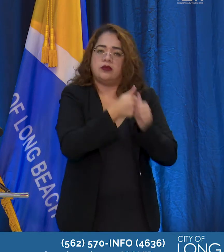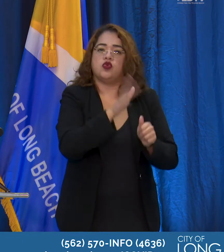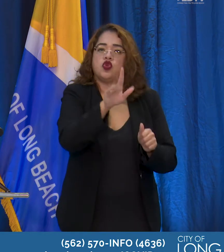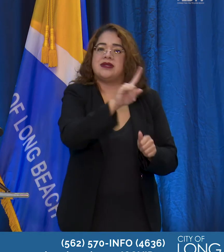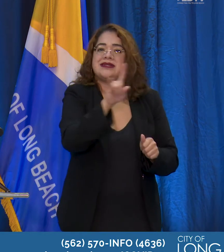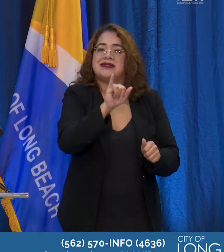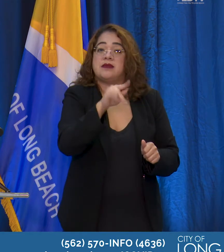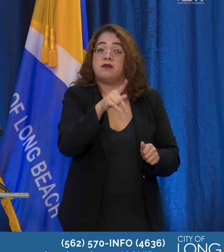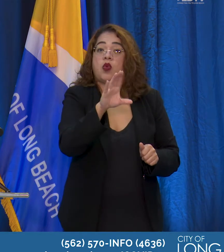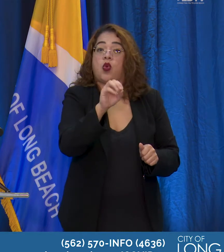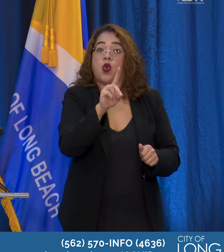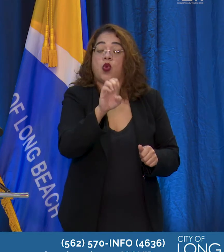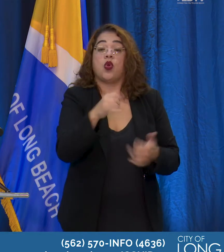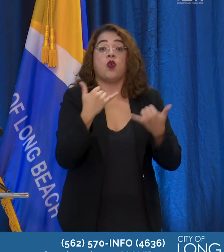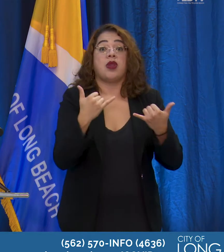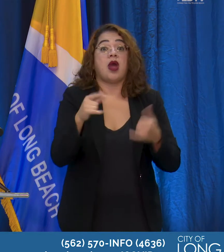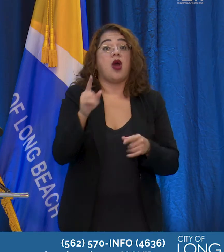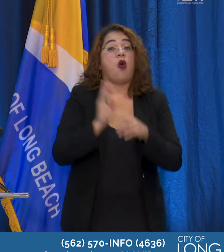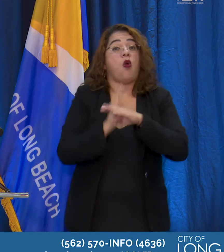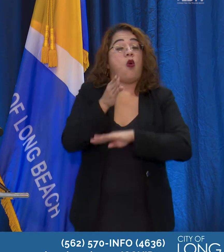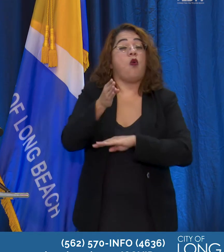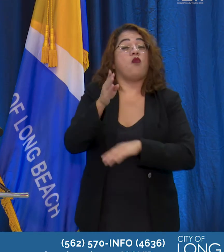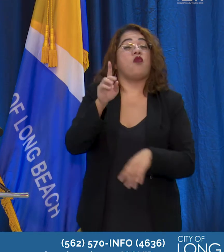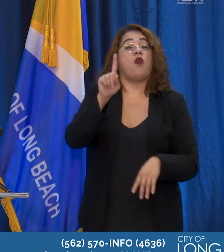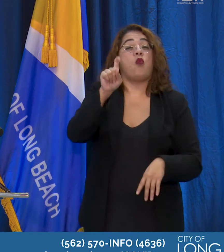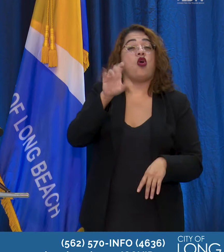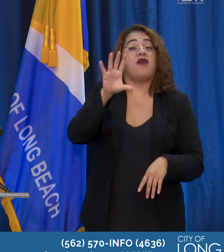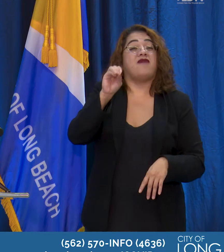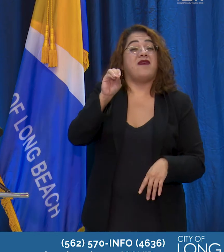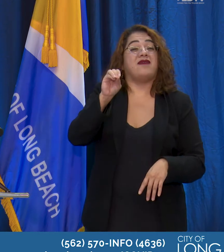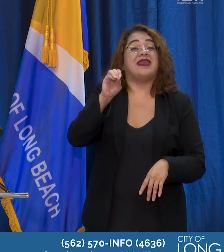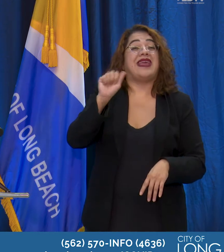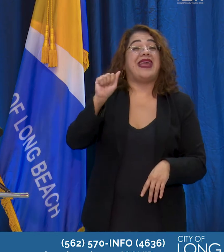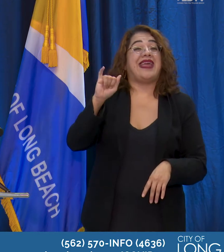over 150 which means the air quality is unhealthy.